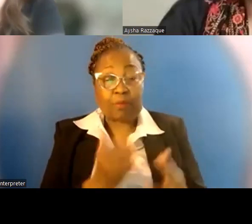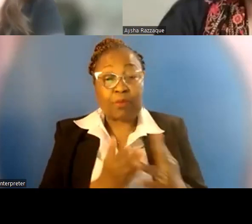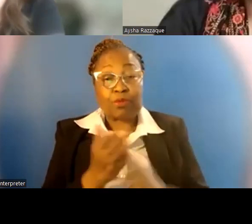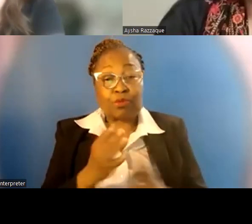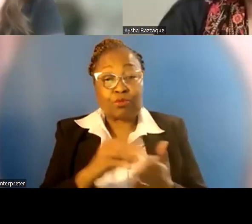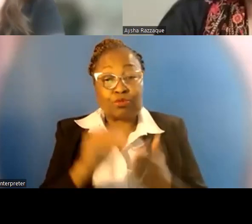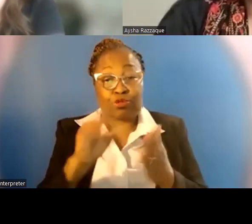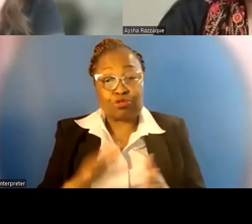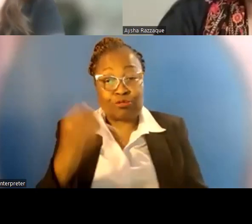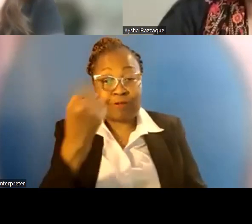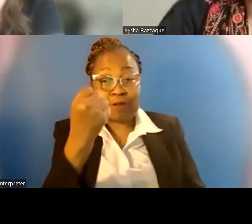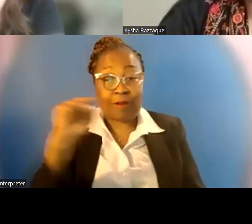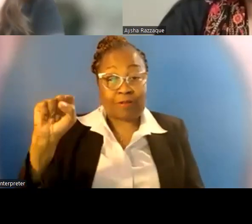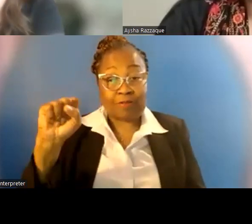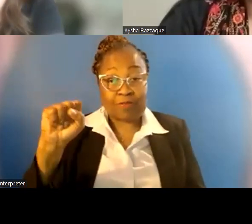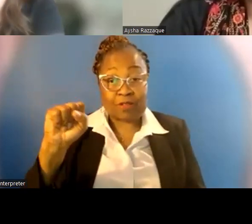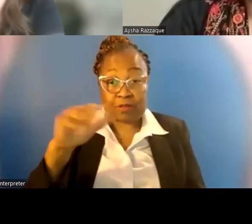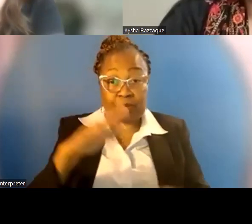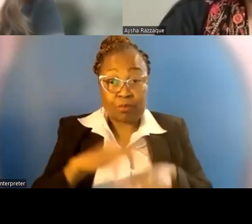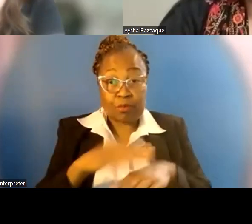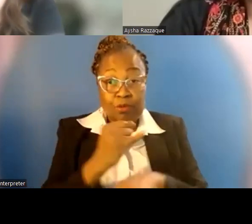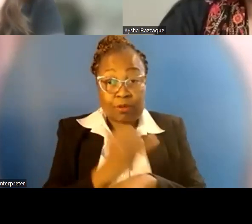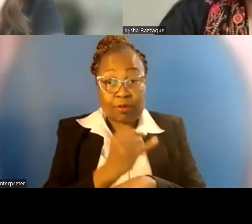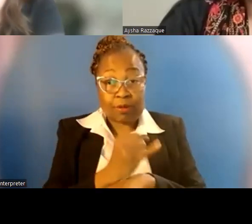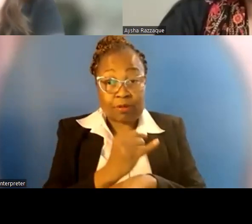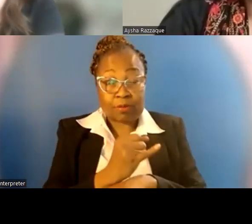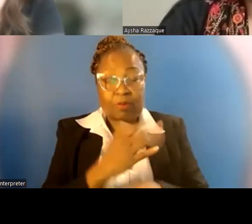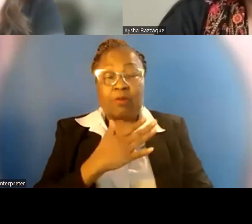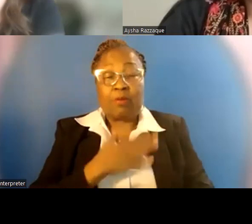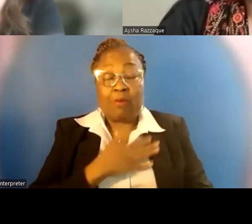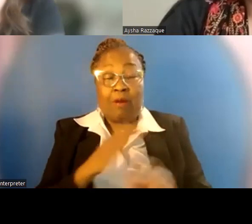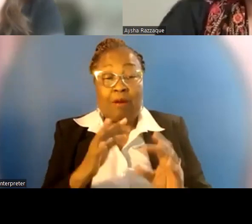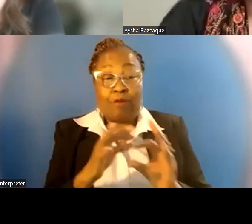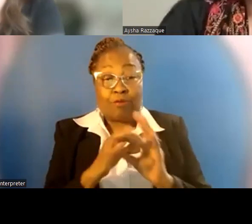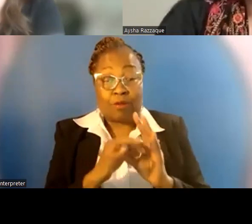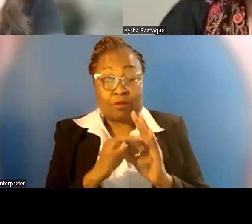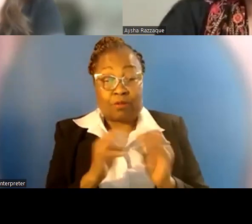on campus and my relation to that is at the time